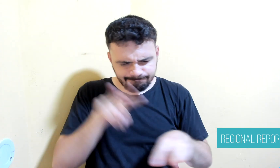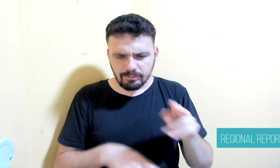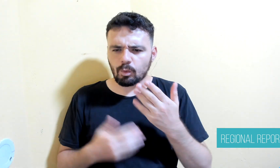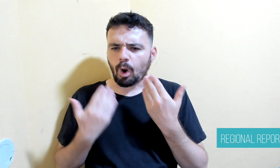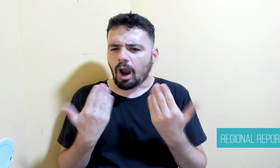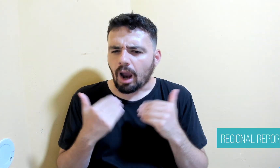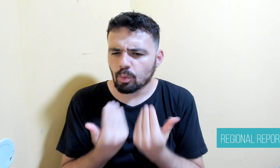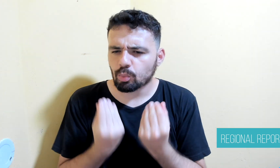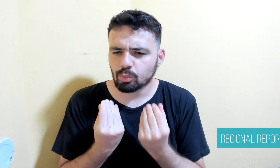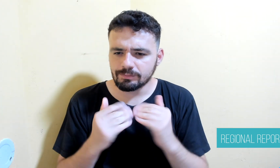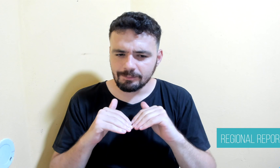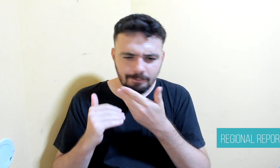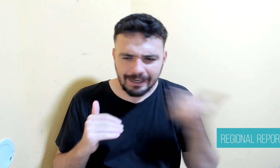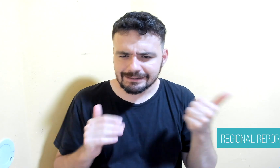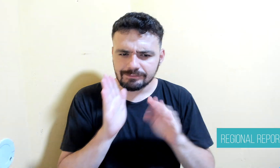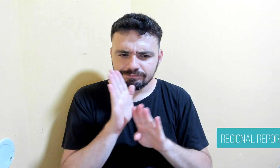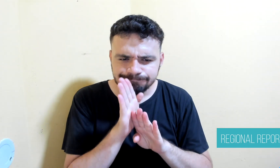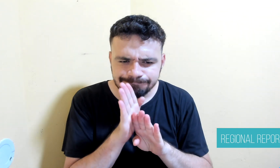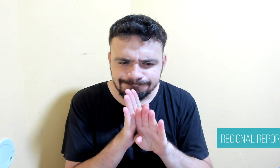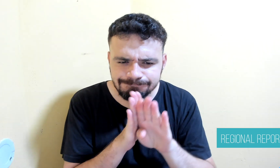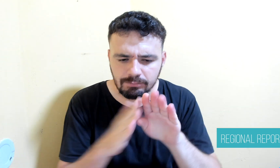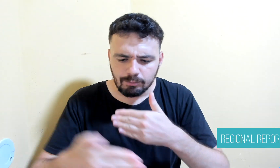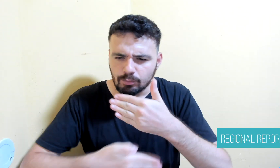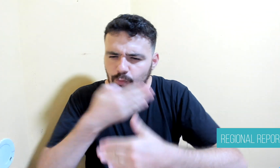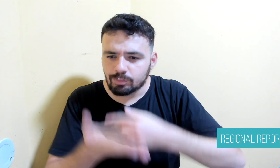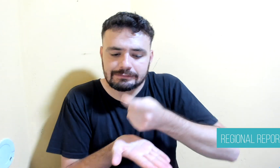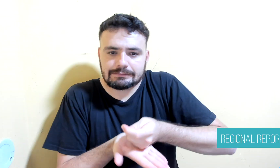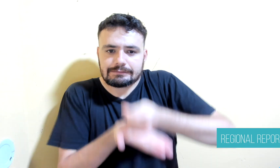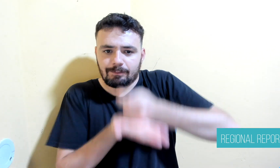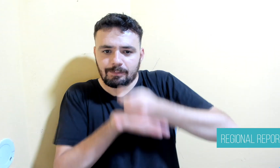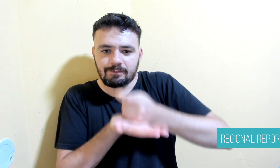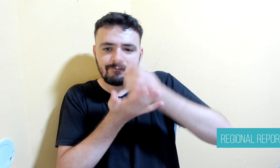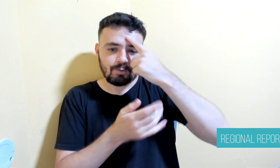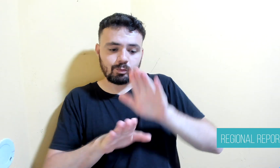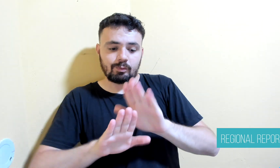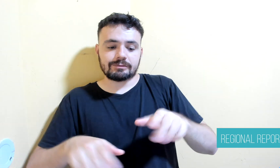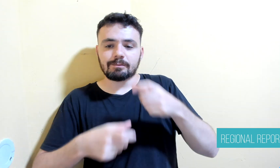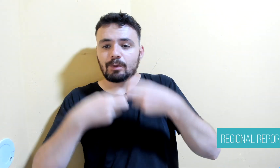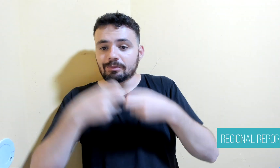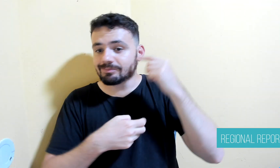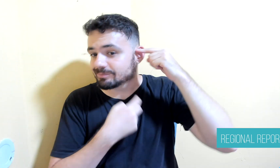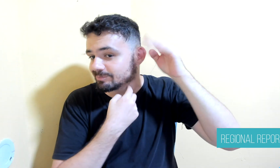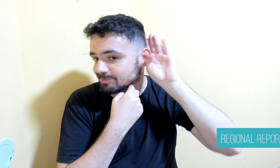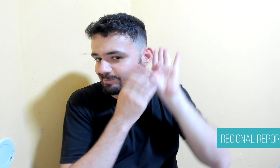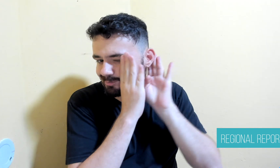personalized applications that support language therapy